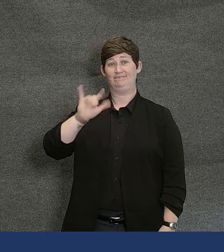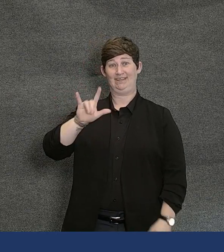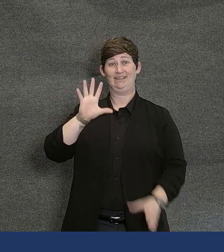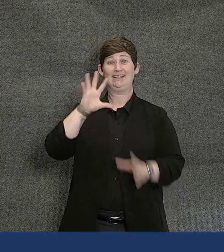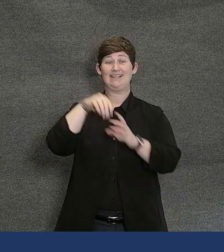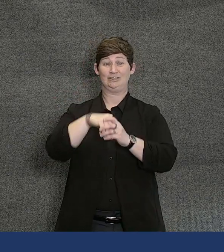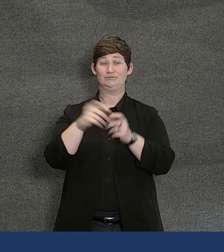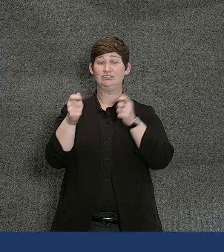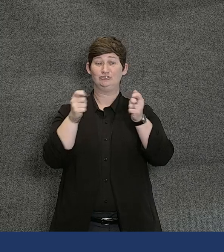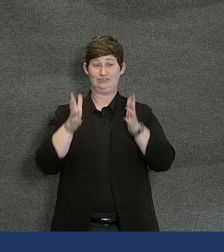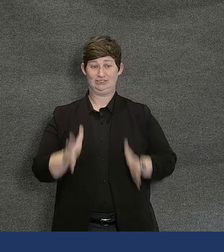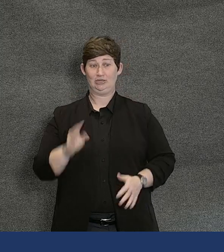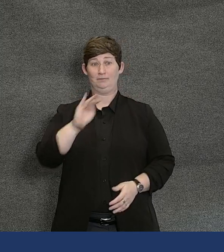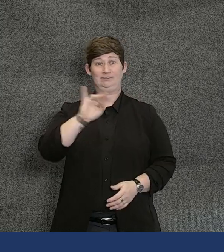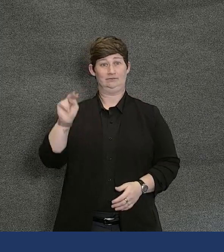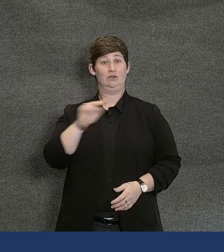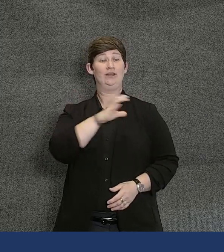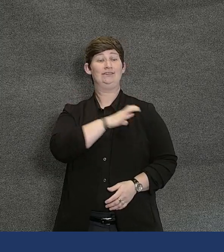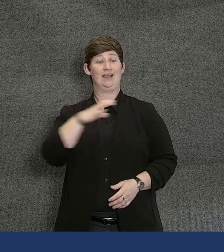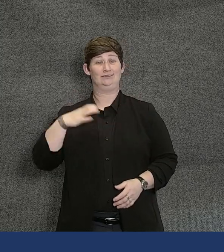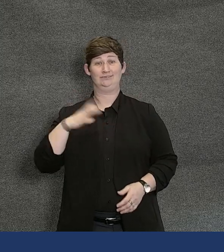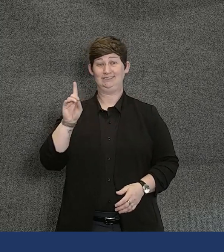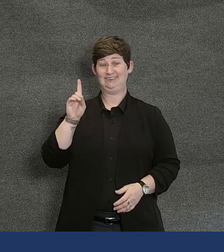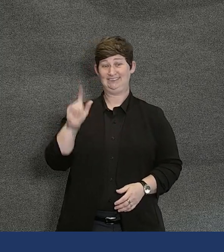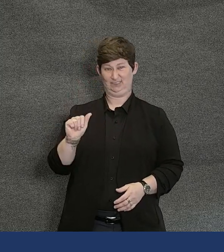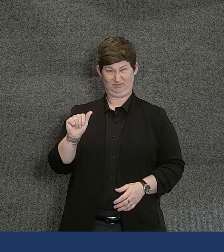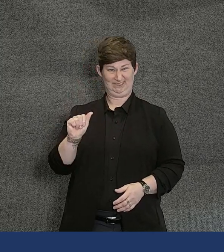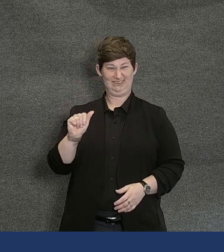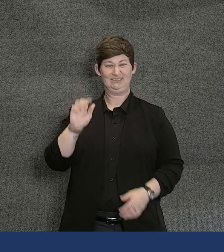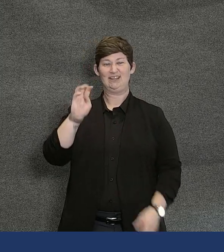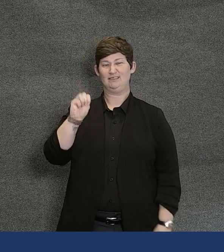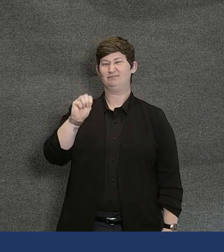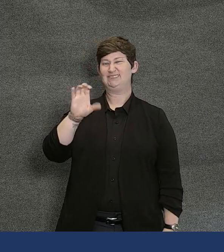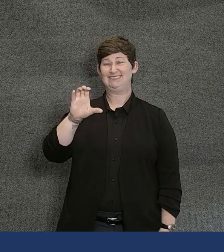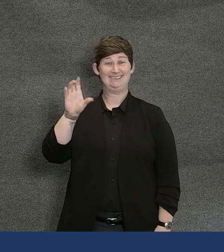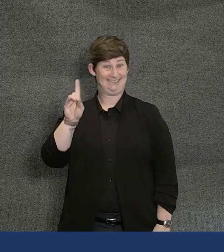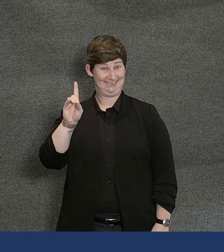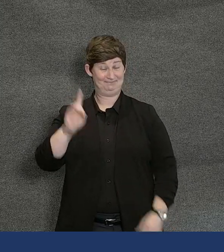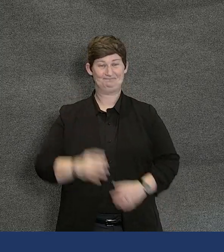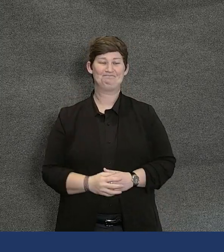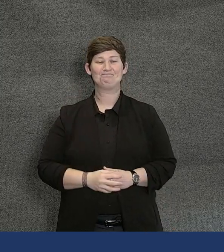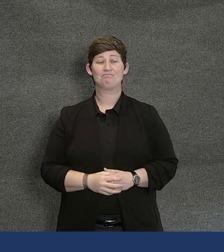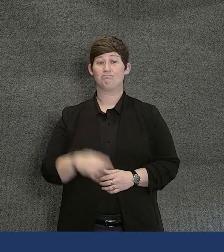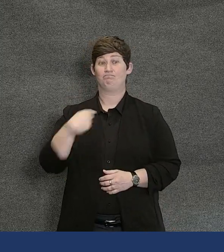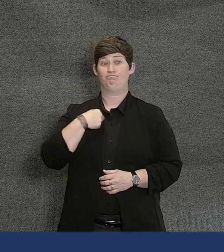otherwise referred to as MCD. I am an African American woman with black hair,